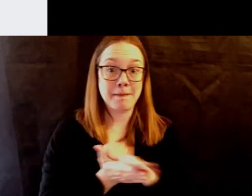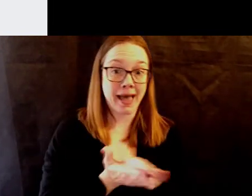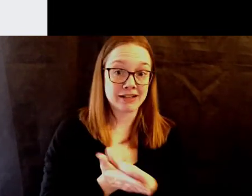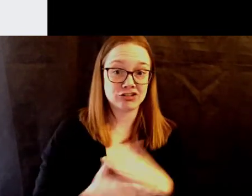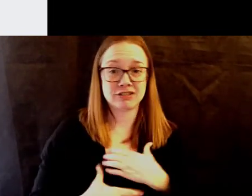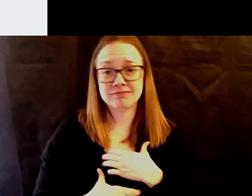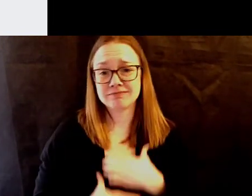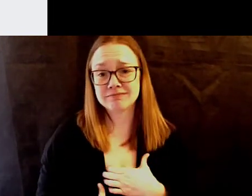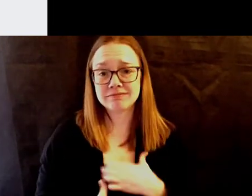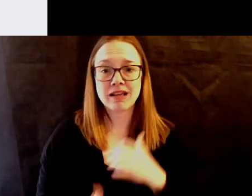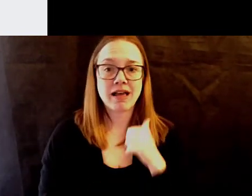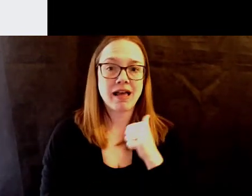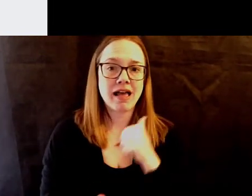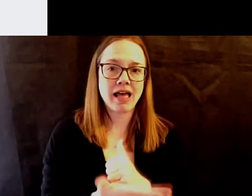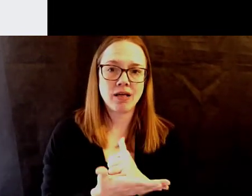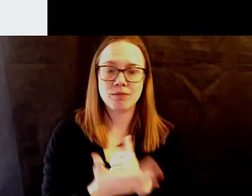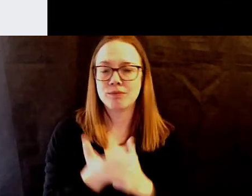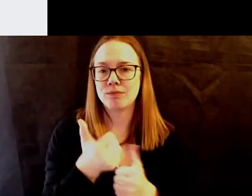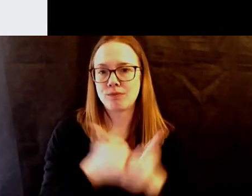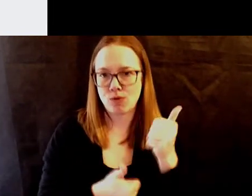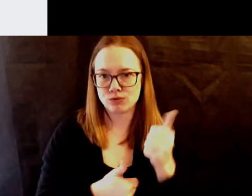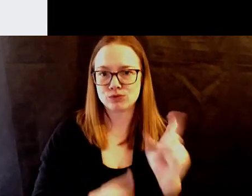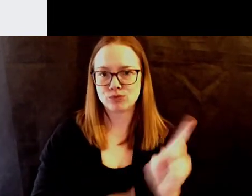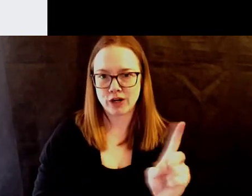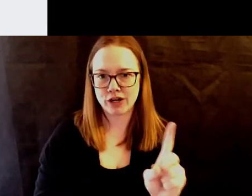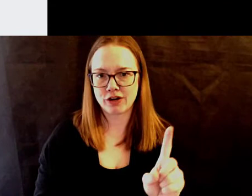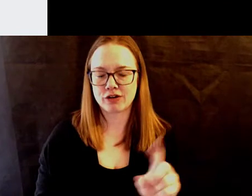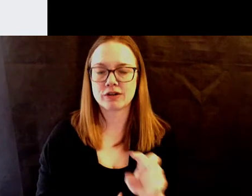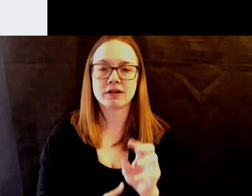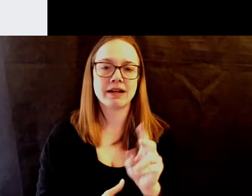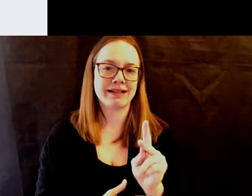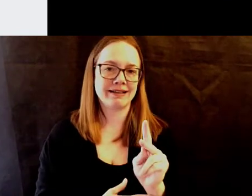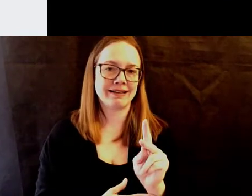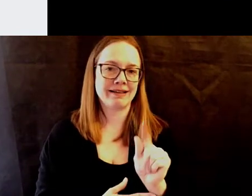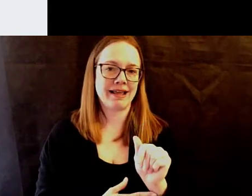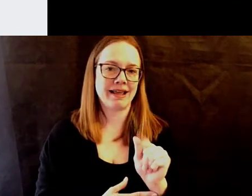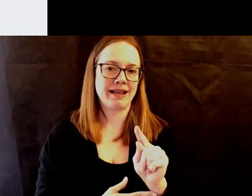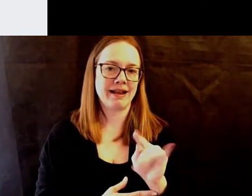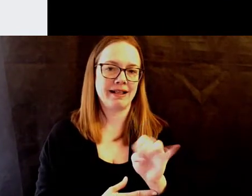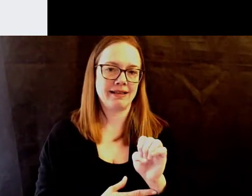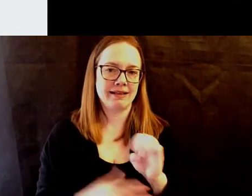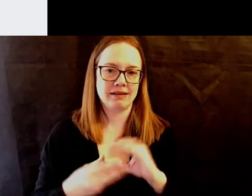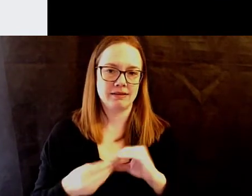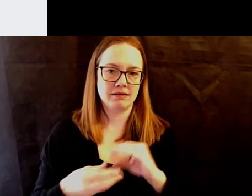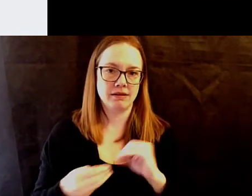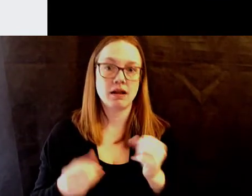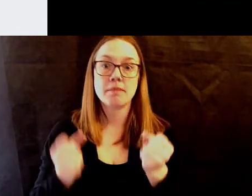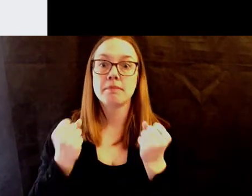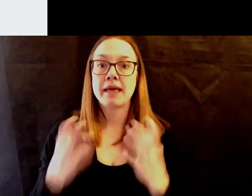as well. A lot of legislators, state departments,